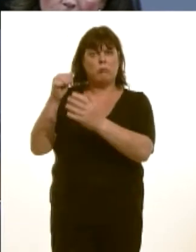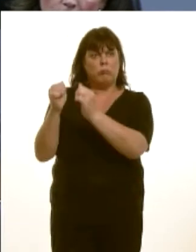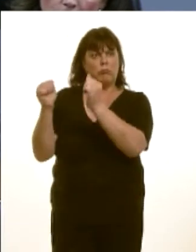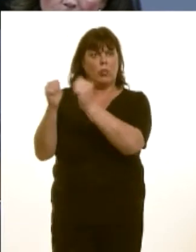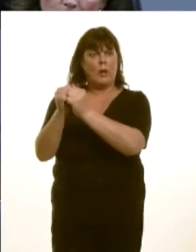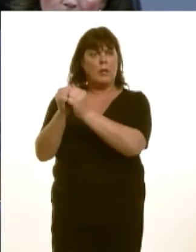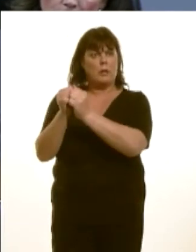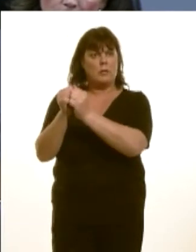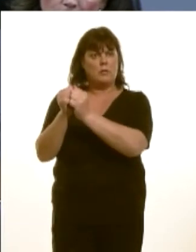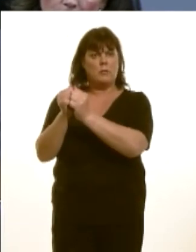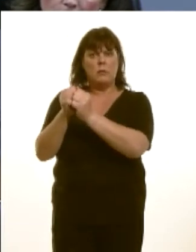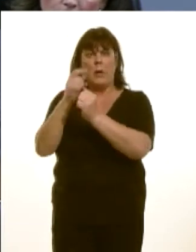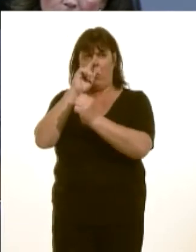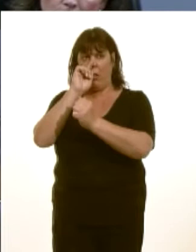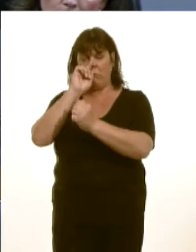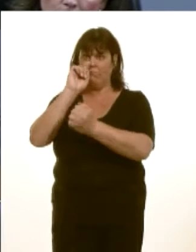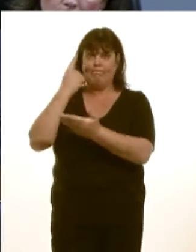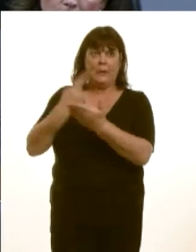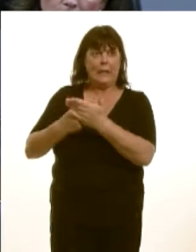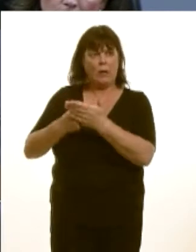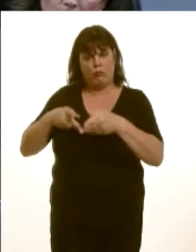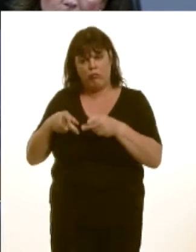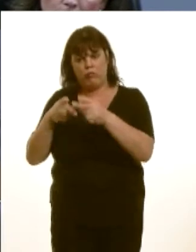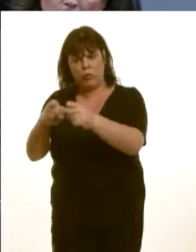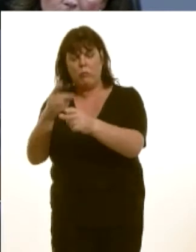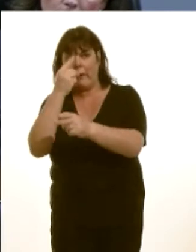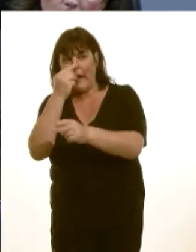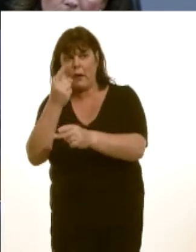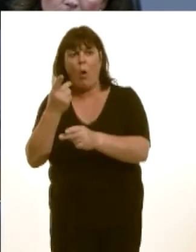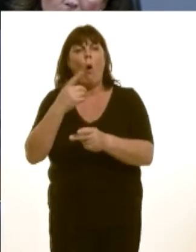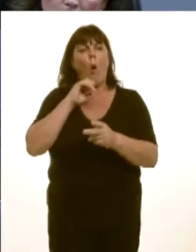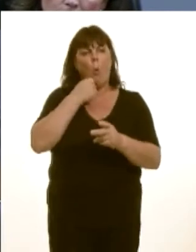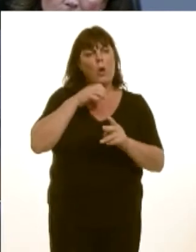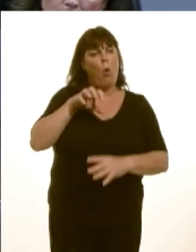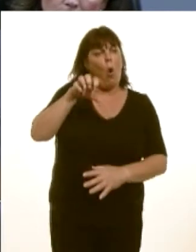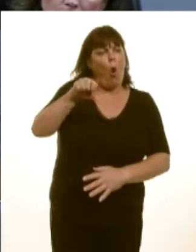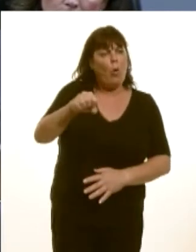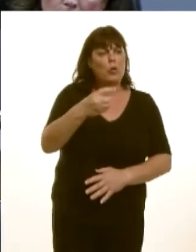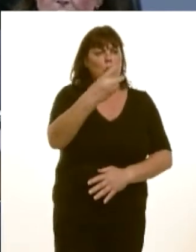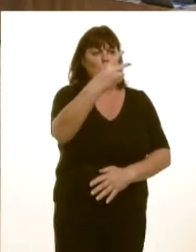assessment wait until 2016 as well, where I think you draw a line on the construction phase?